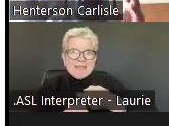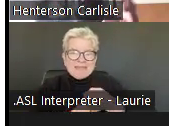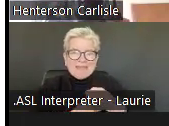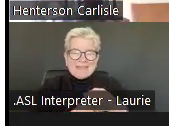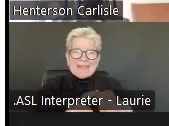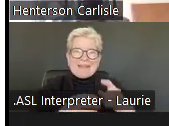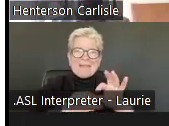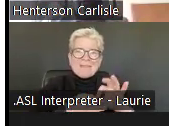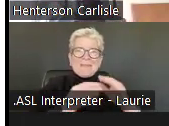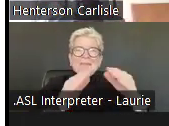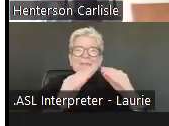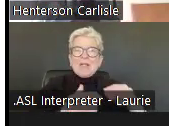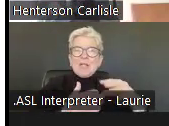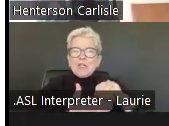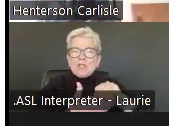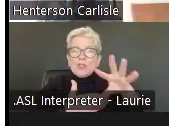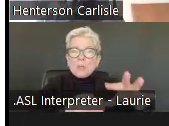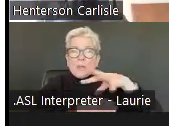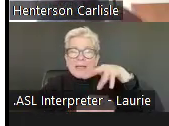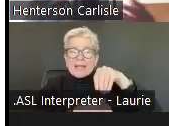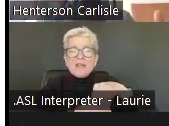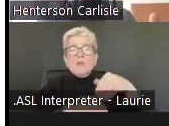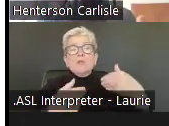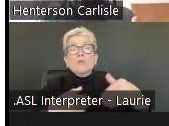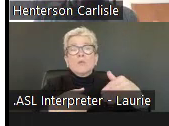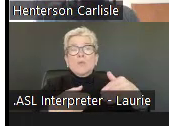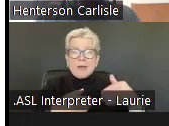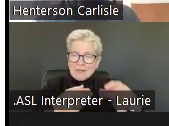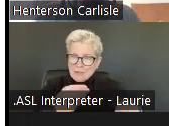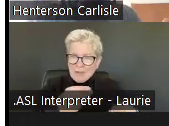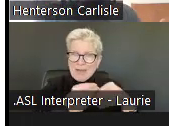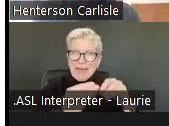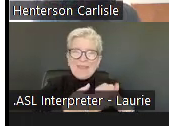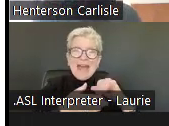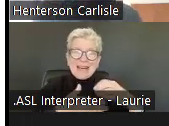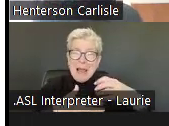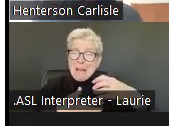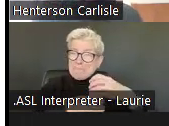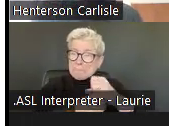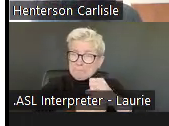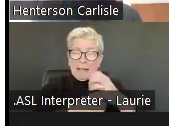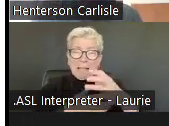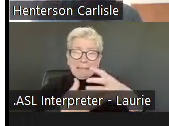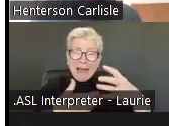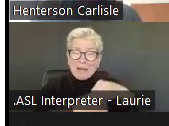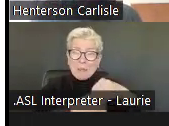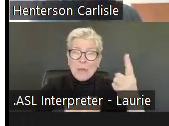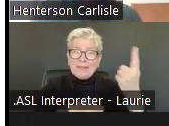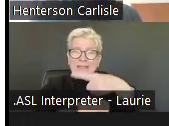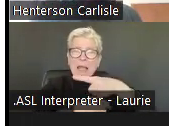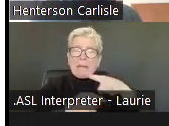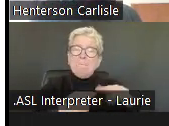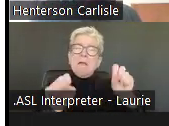lot to get into one day but can be done and that's sort of that typical format.